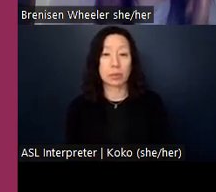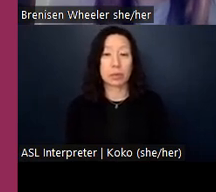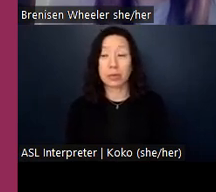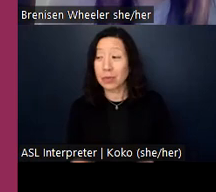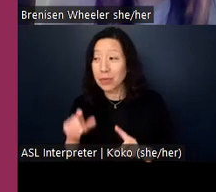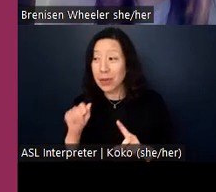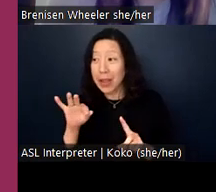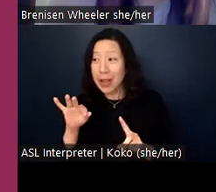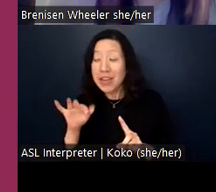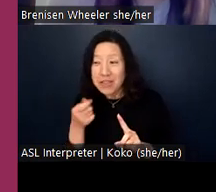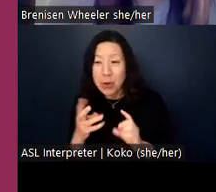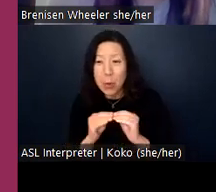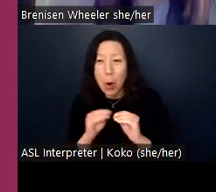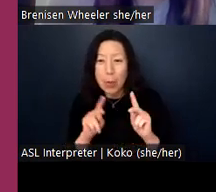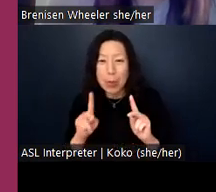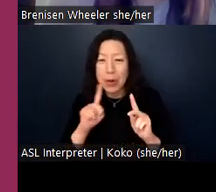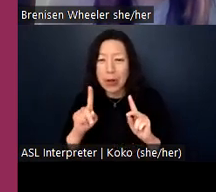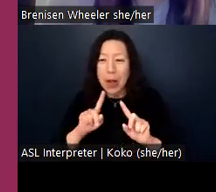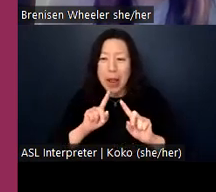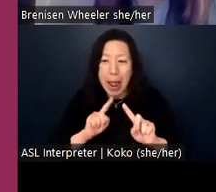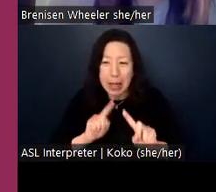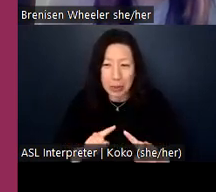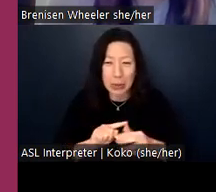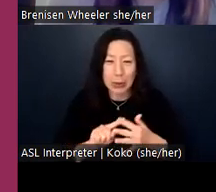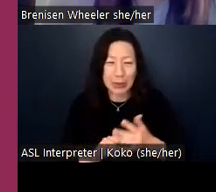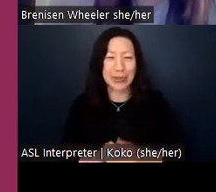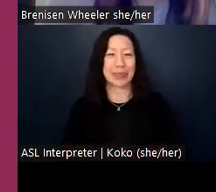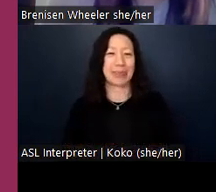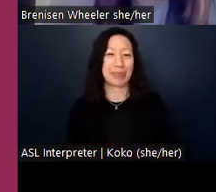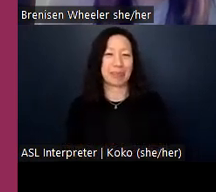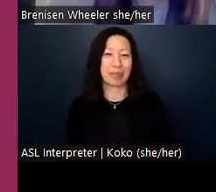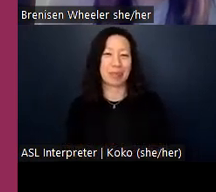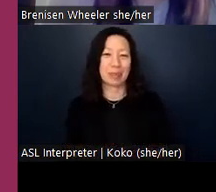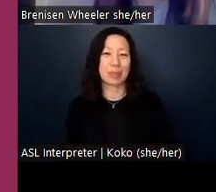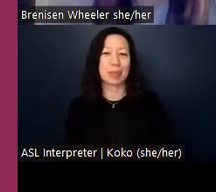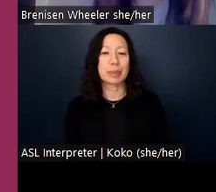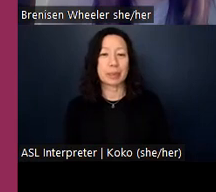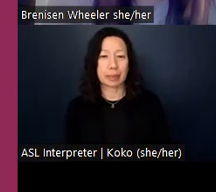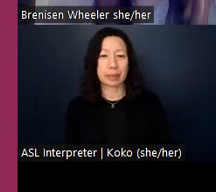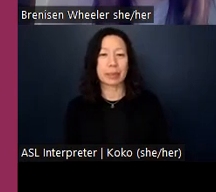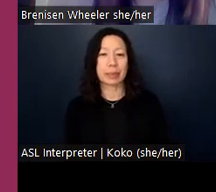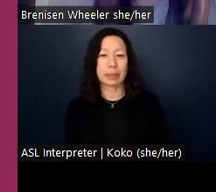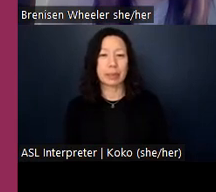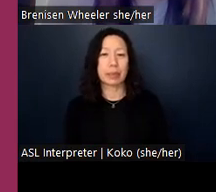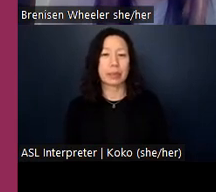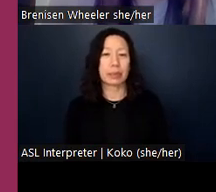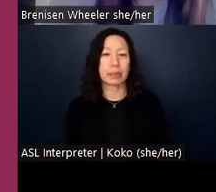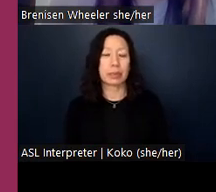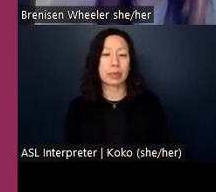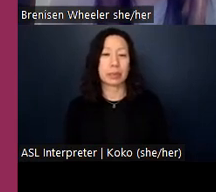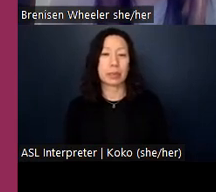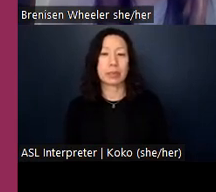more answers 12:47:54 Alright, so go ahead and share the